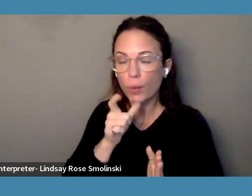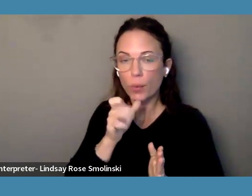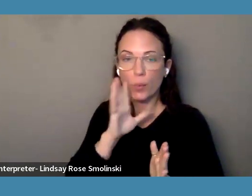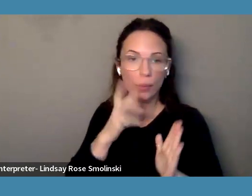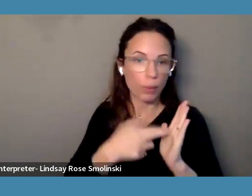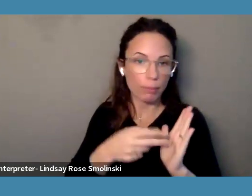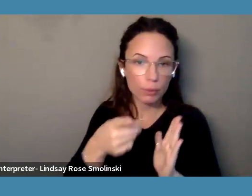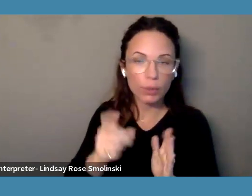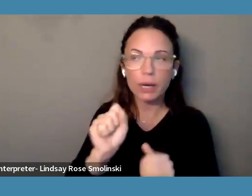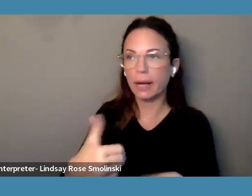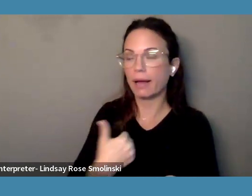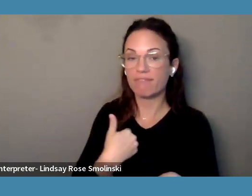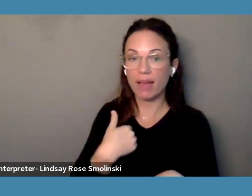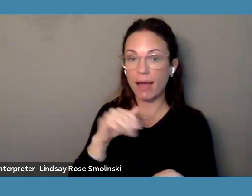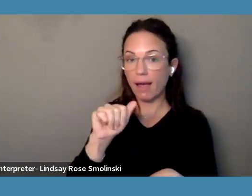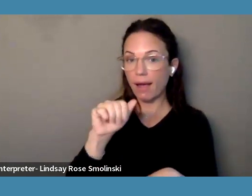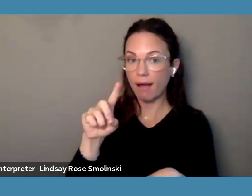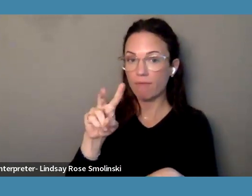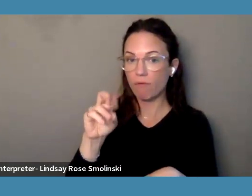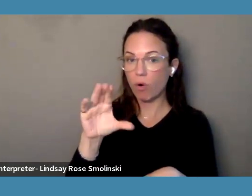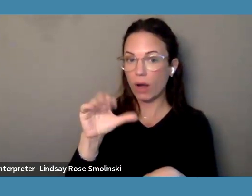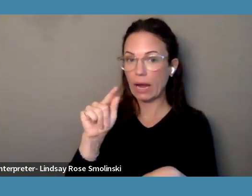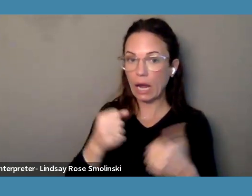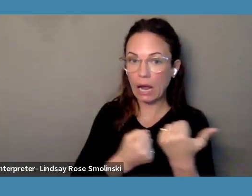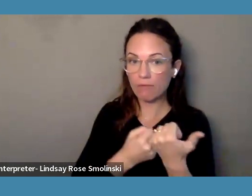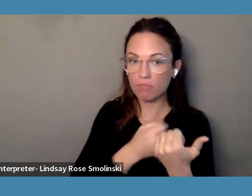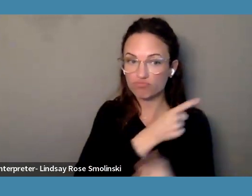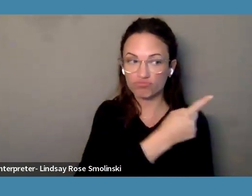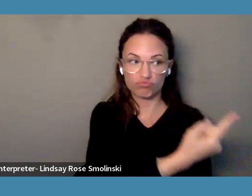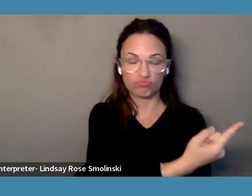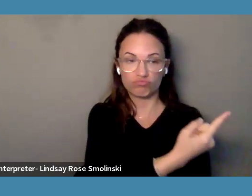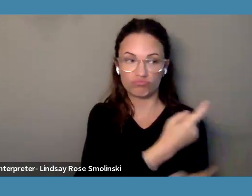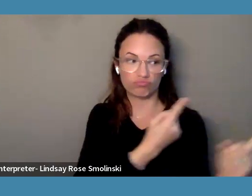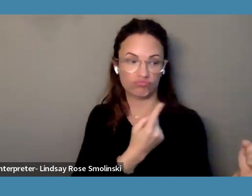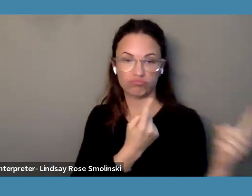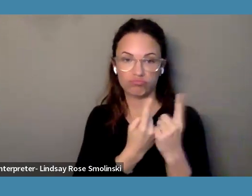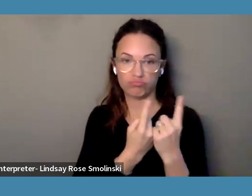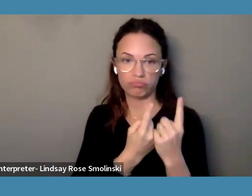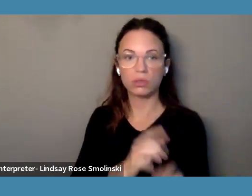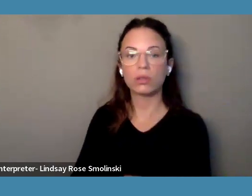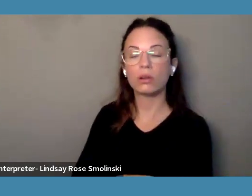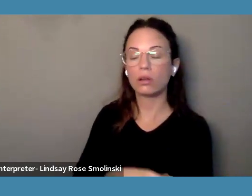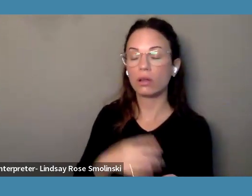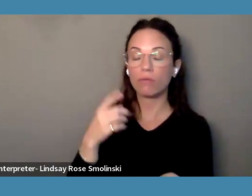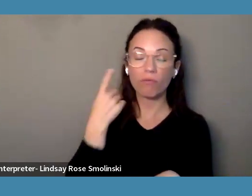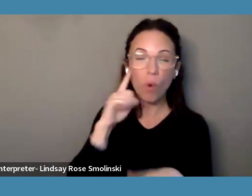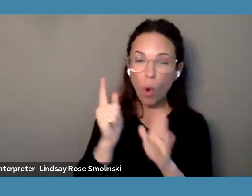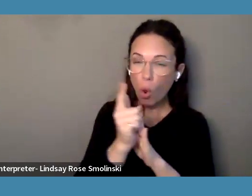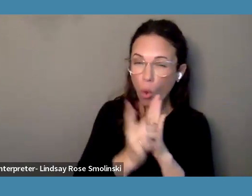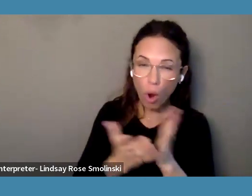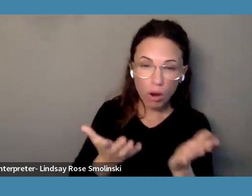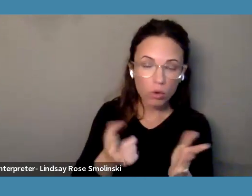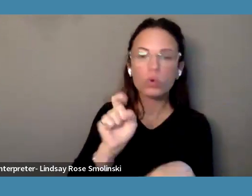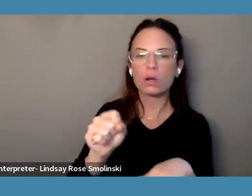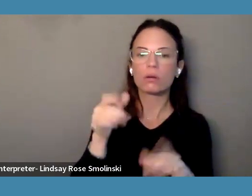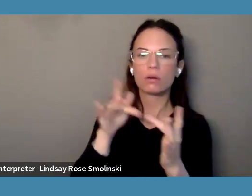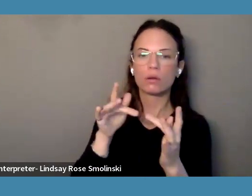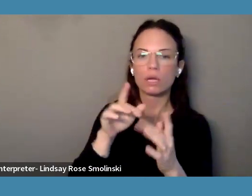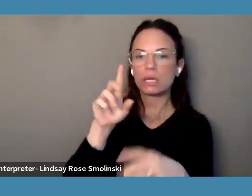You can have an advocate represent you in a fair hearing. And for an attorney, you can contact Disability Rights Florida,